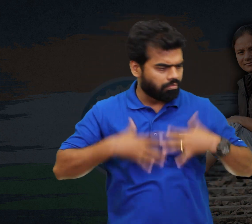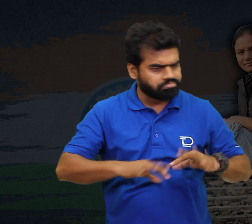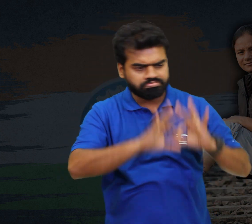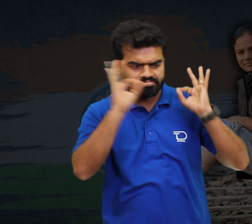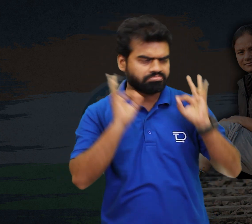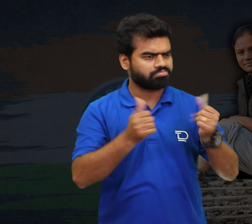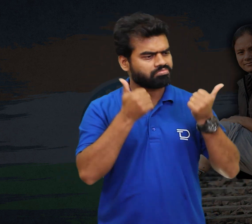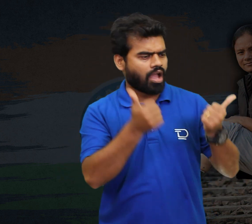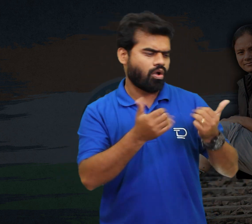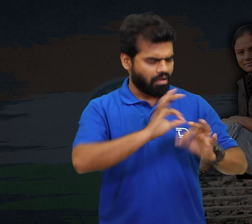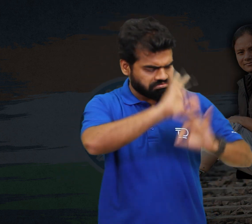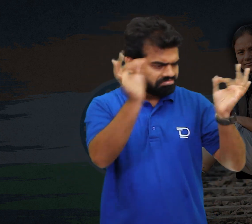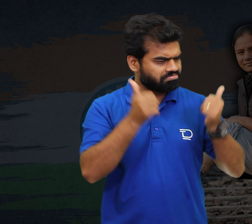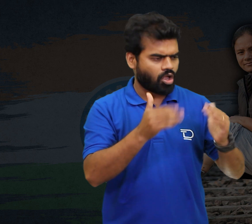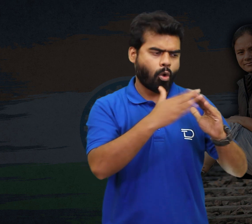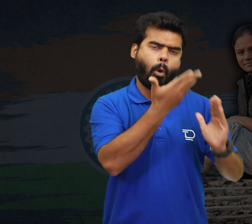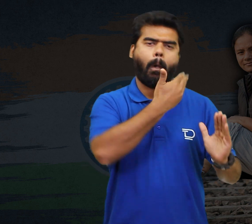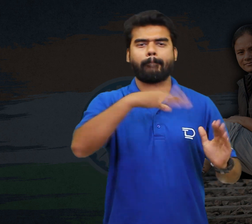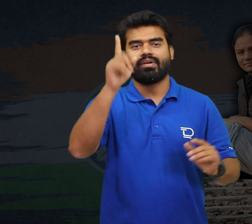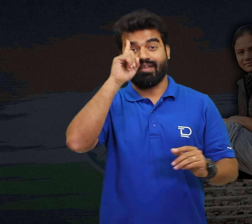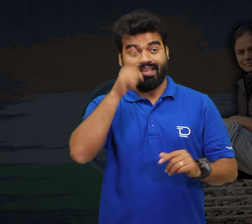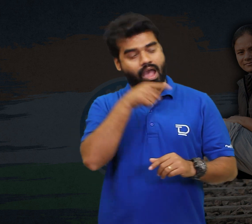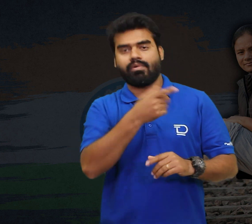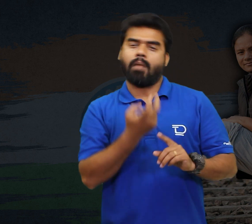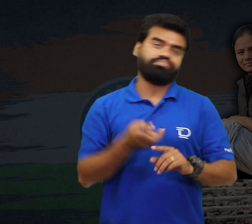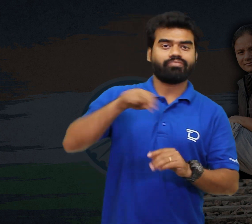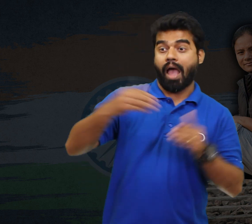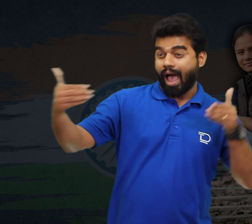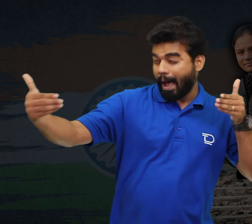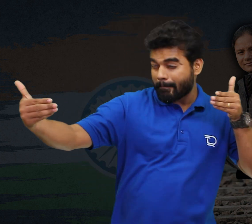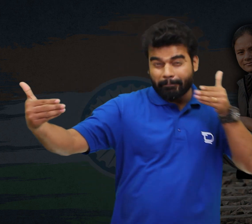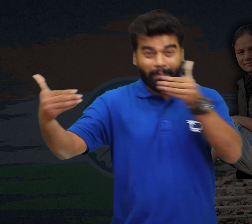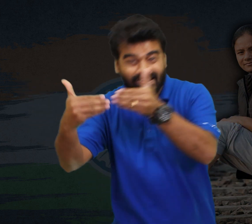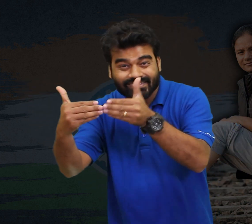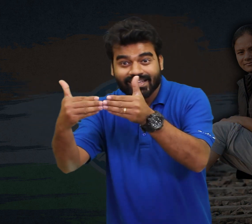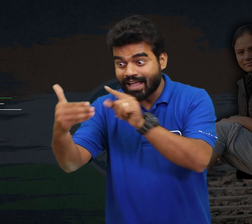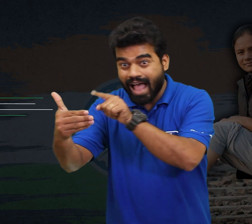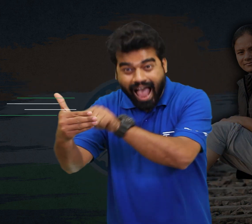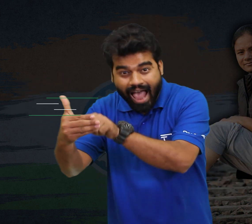Discharged from the hospital before going home